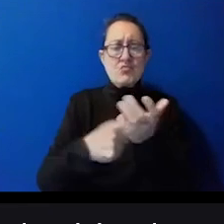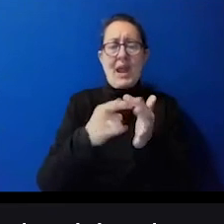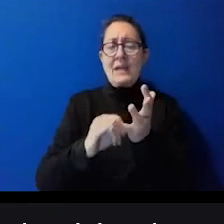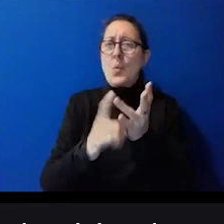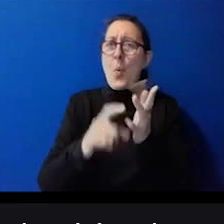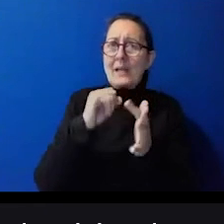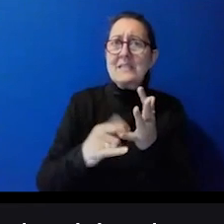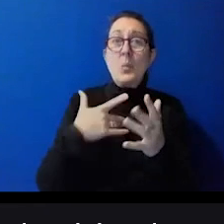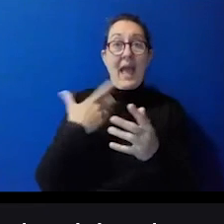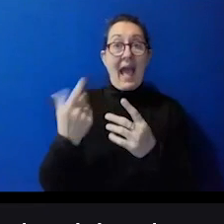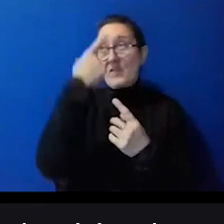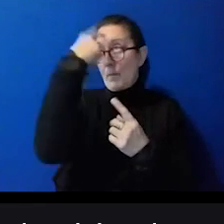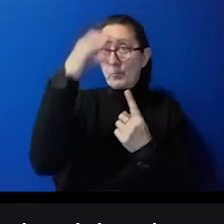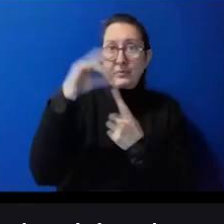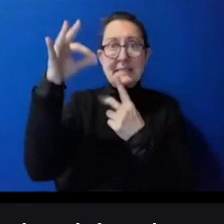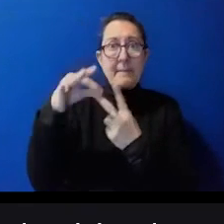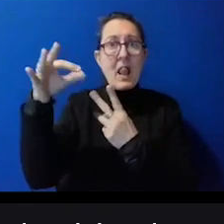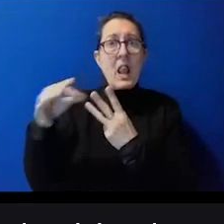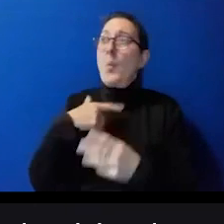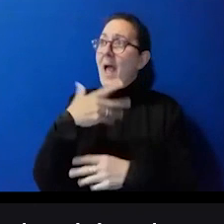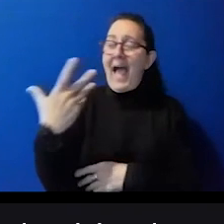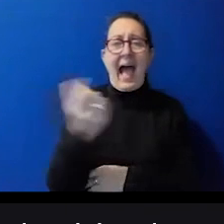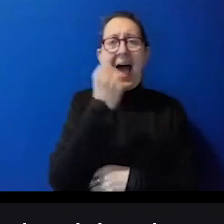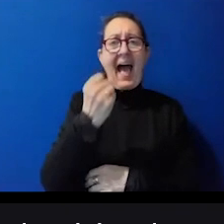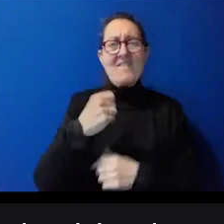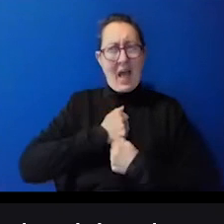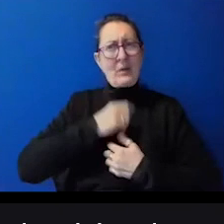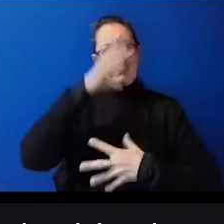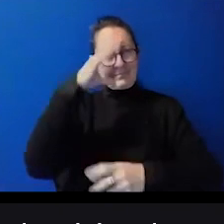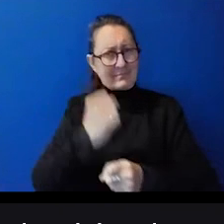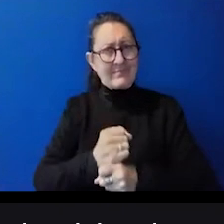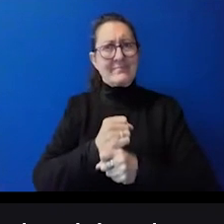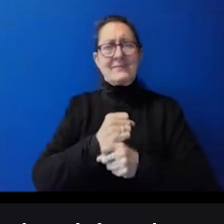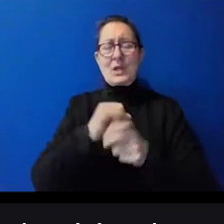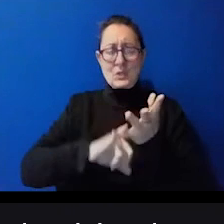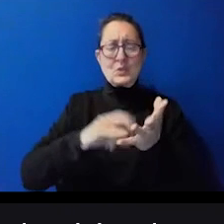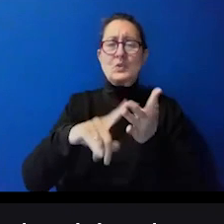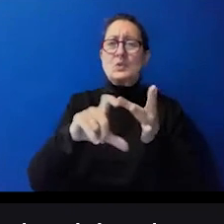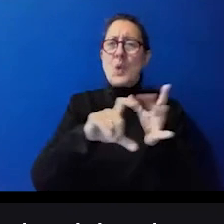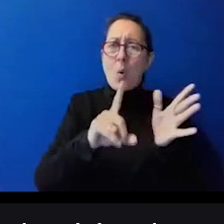our ethos we do we are always there for the social justice aspect of our jobs and that in